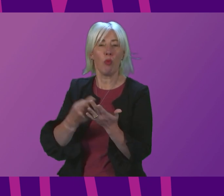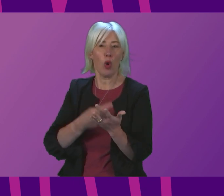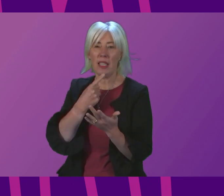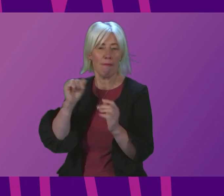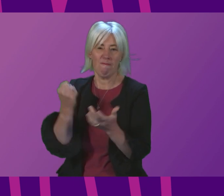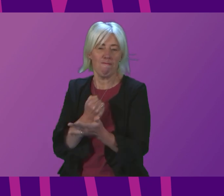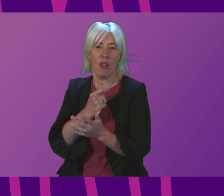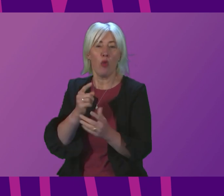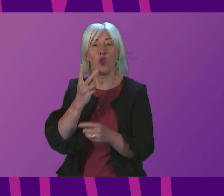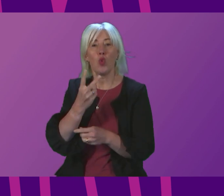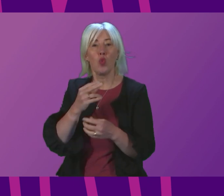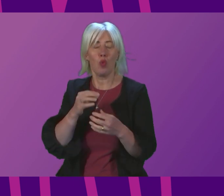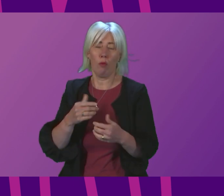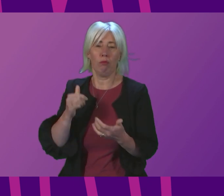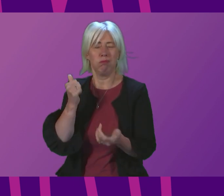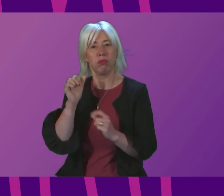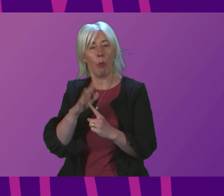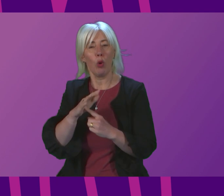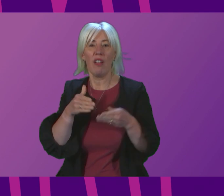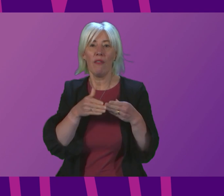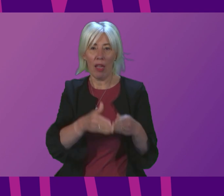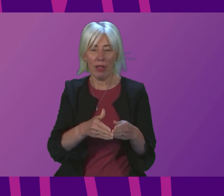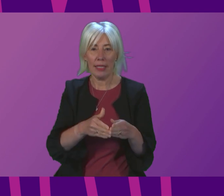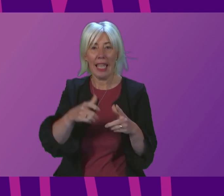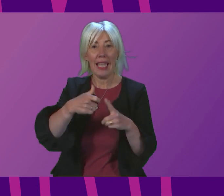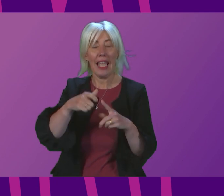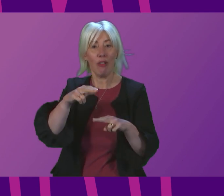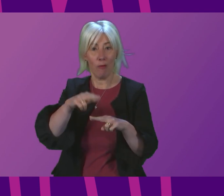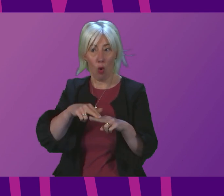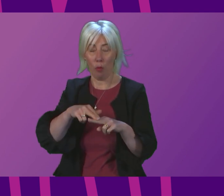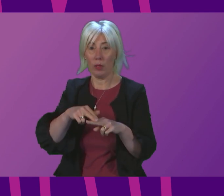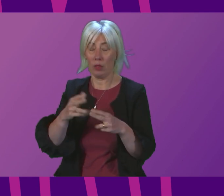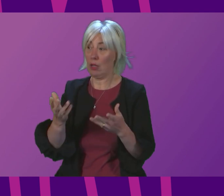Kate Forbes was put forward to respond in the chamber and to the media, but she could